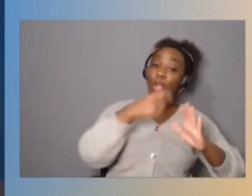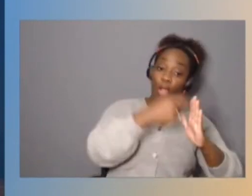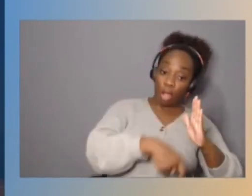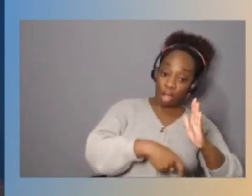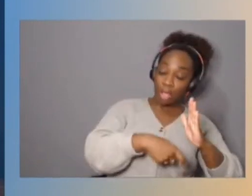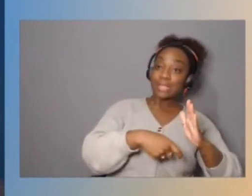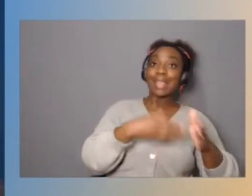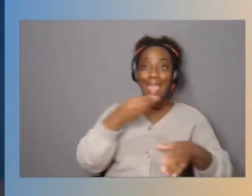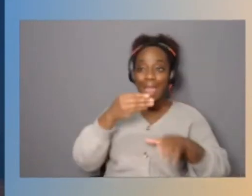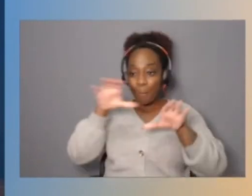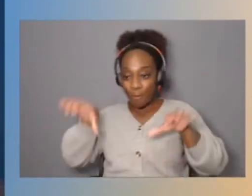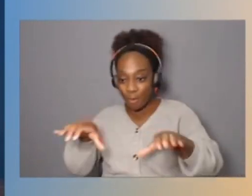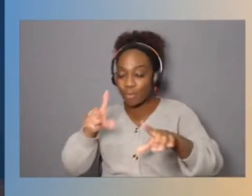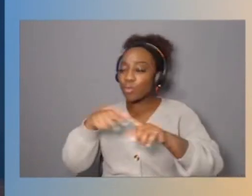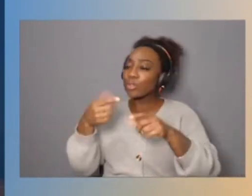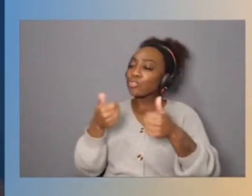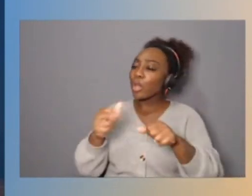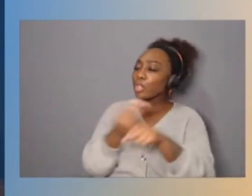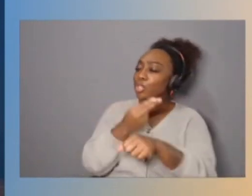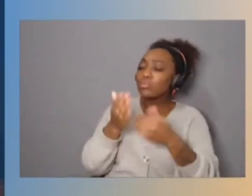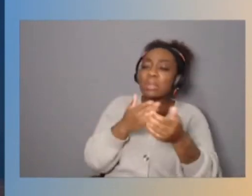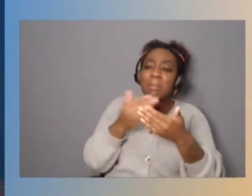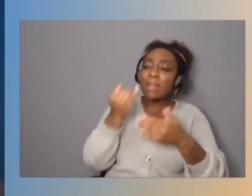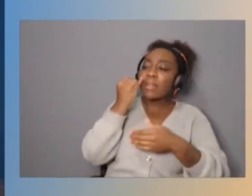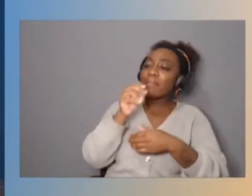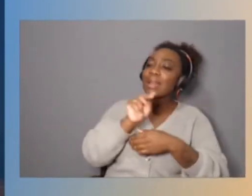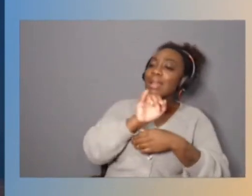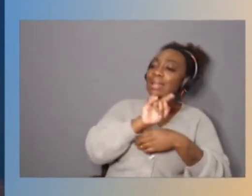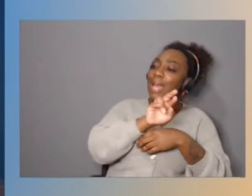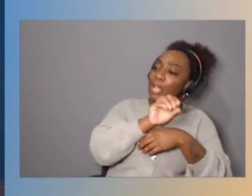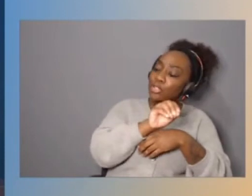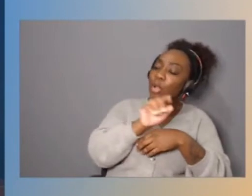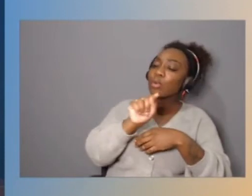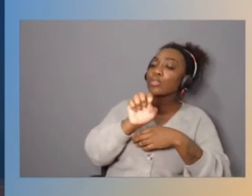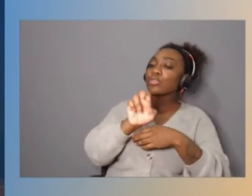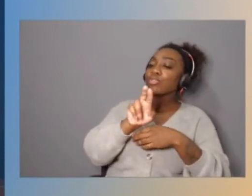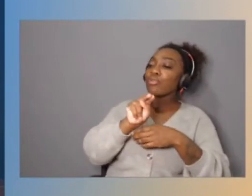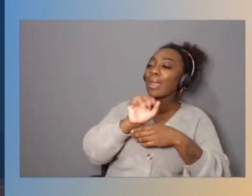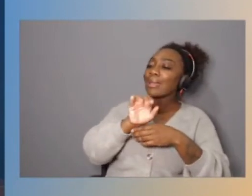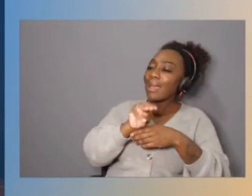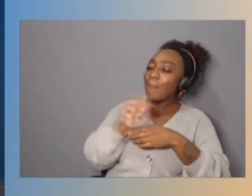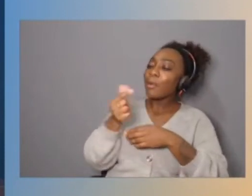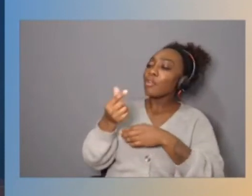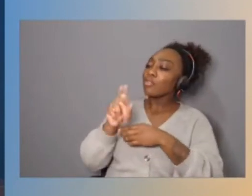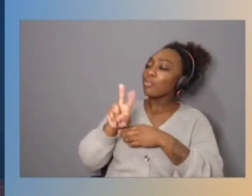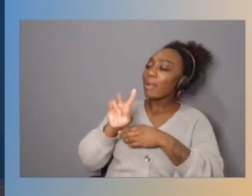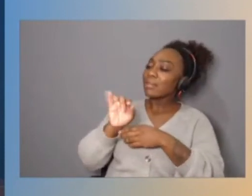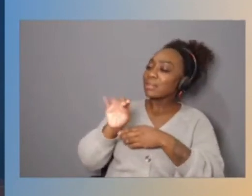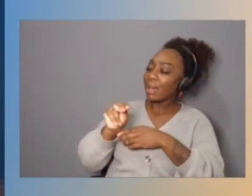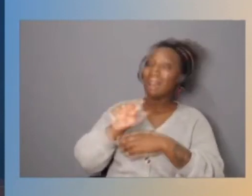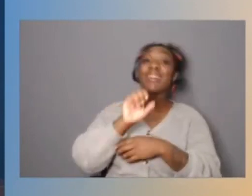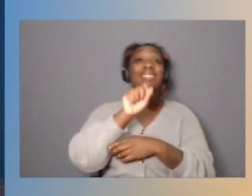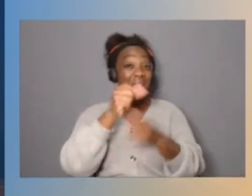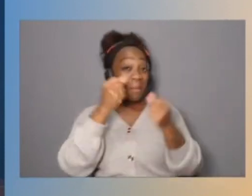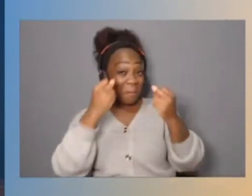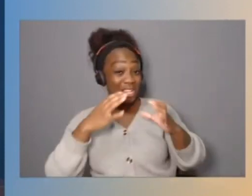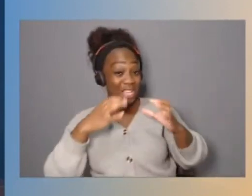Whether that's Nitro, Trainium or Graviton. Yeah, and a lot of times I get the question, is it one versus the other? Yeah, exactly.